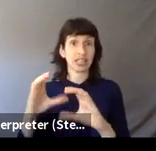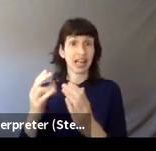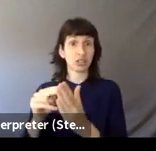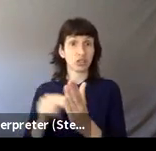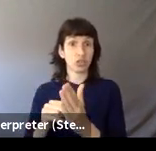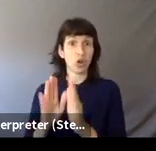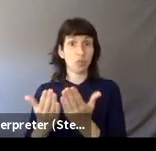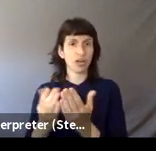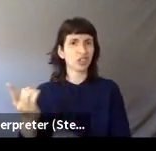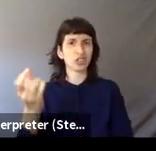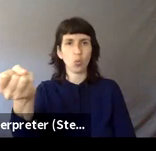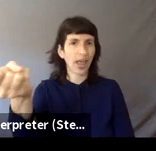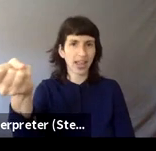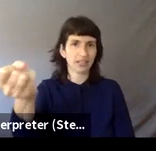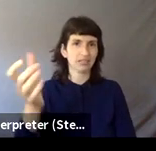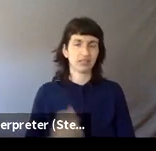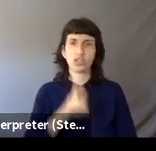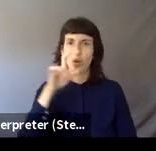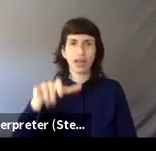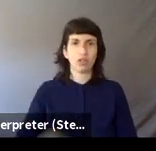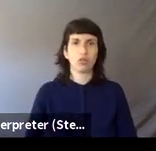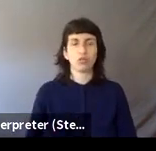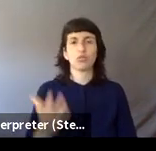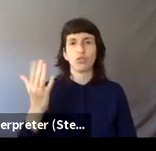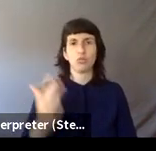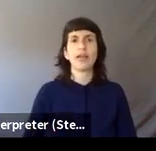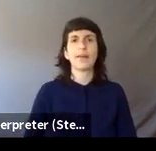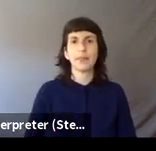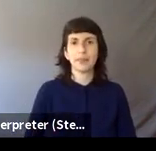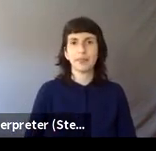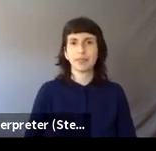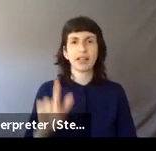that class notebook, when you first start a new team, you'll have to create the Class Notebook. If you're not sure if you want to use that, you would just wait, and create it when you're